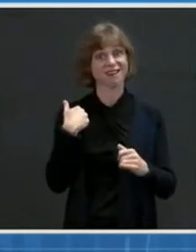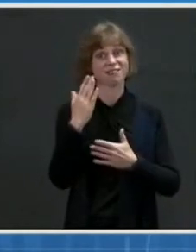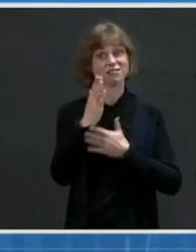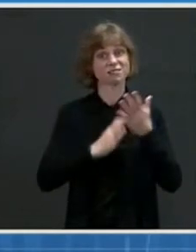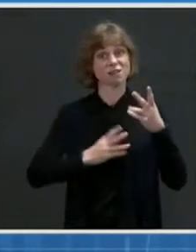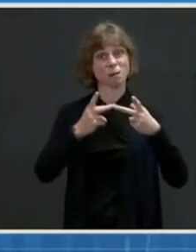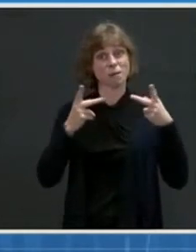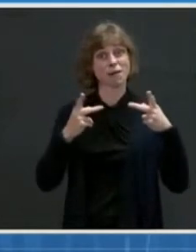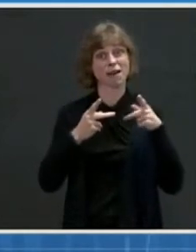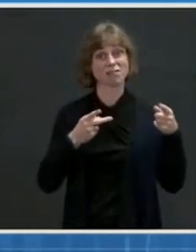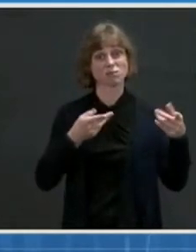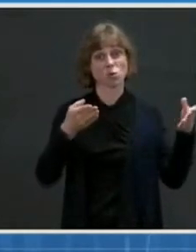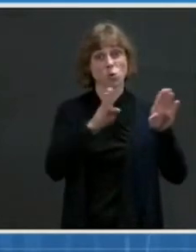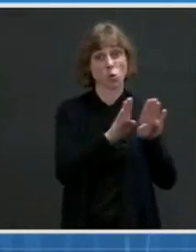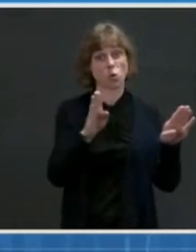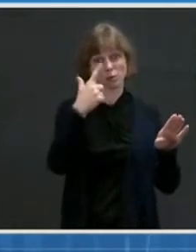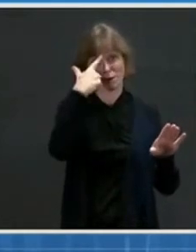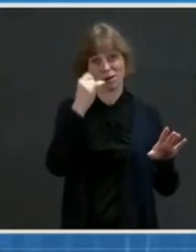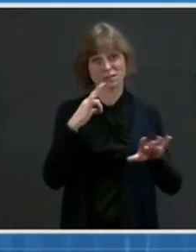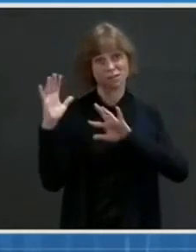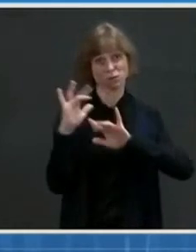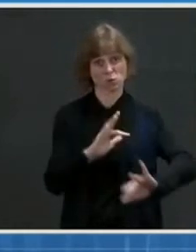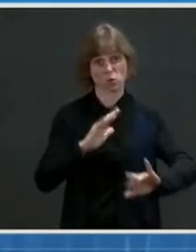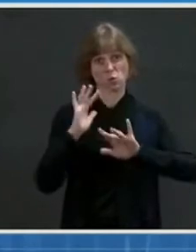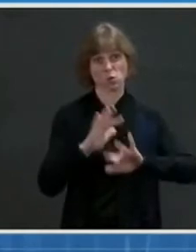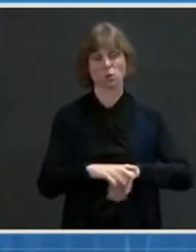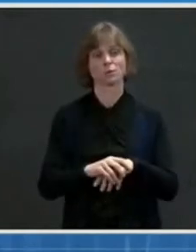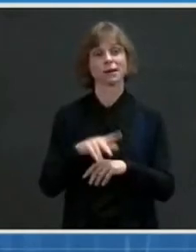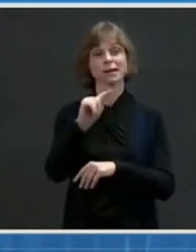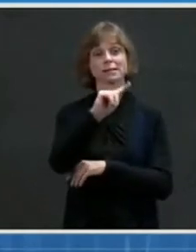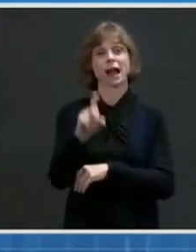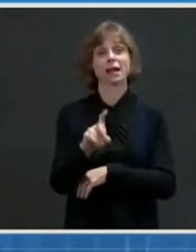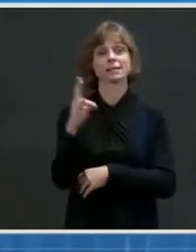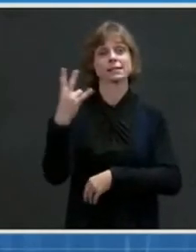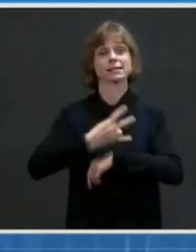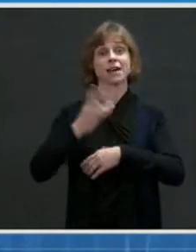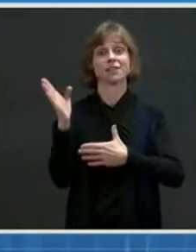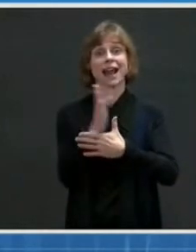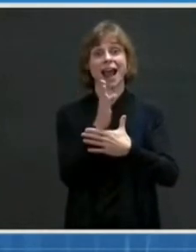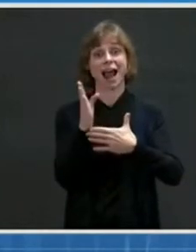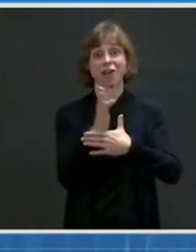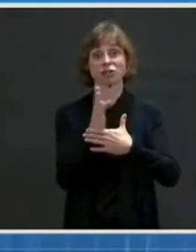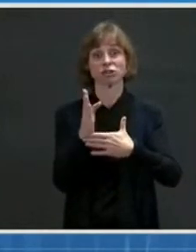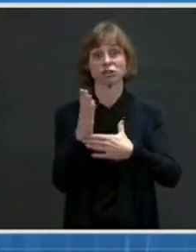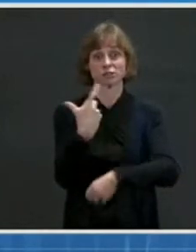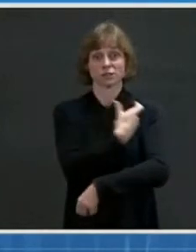THERE ARE STILL VACCINATION